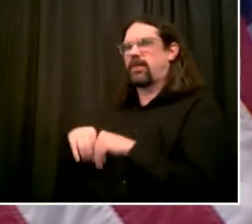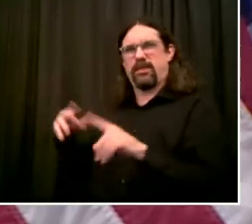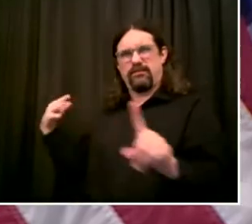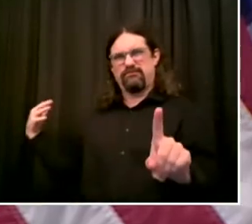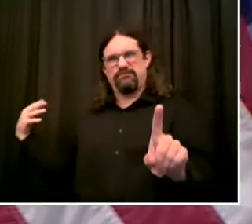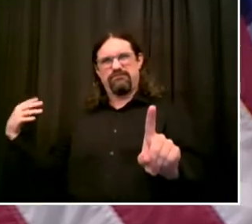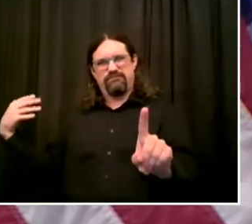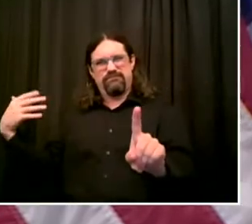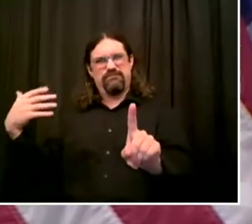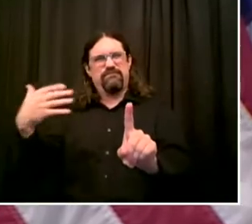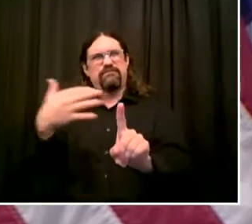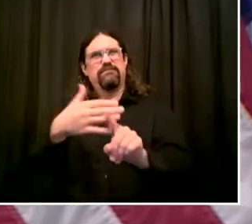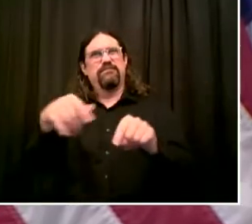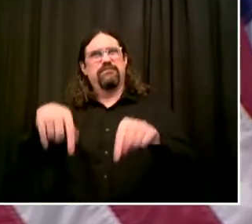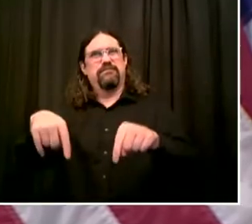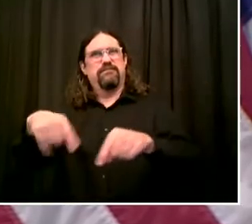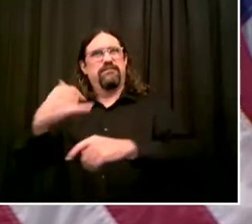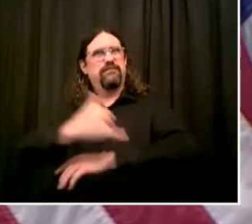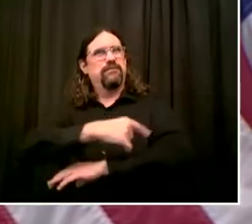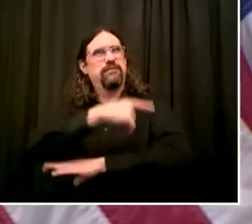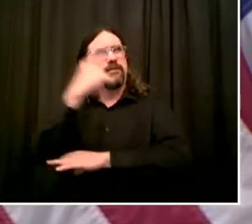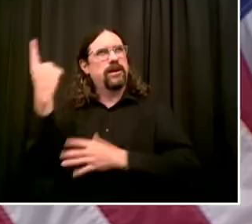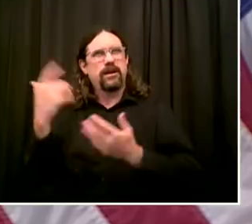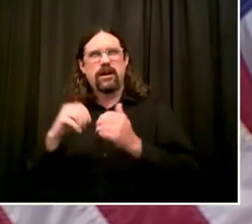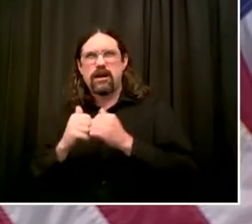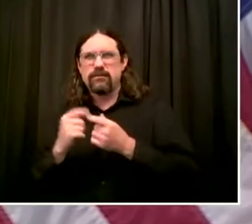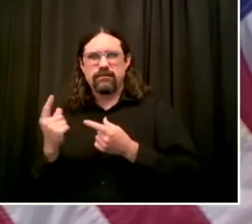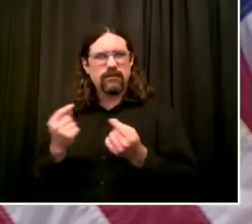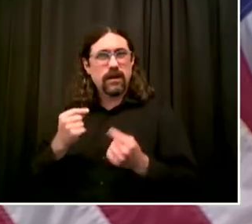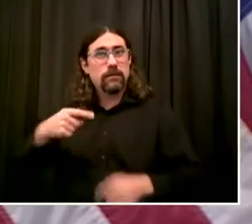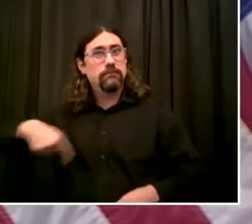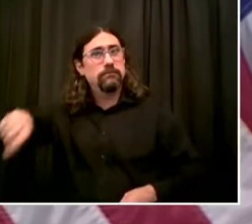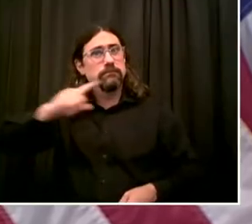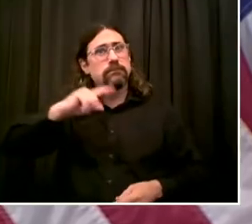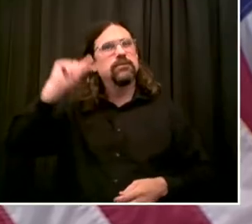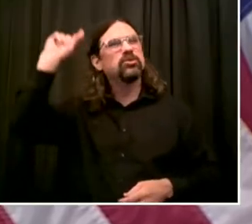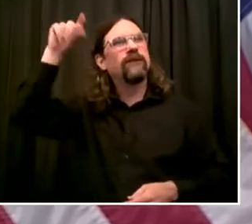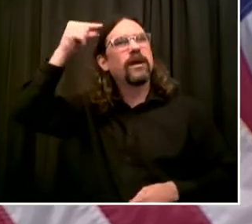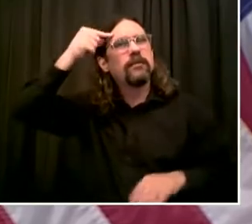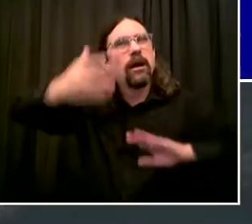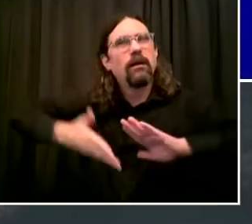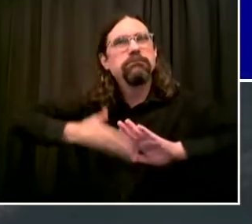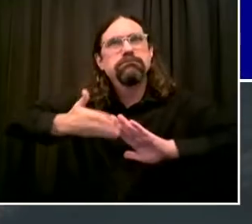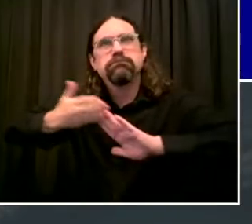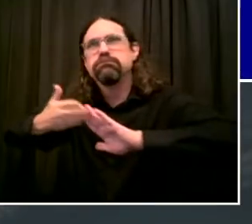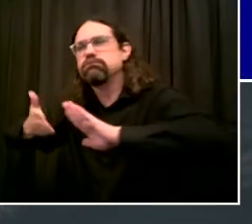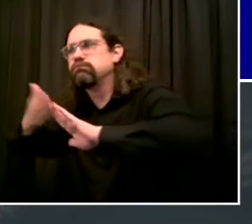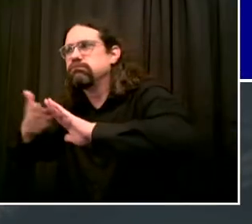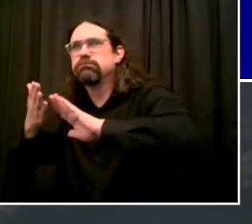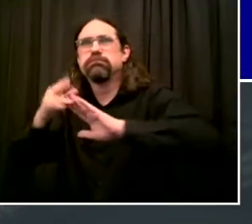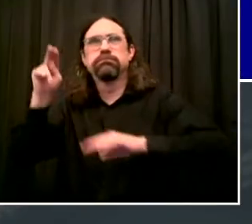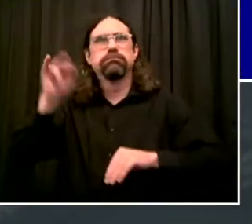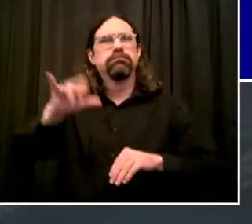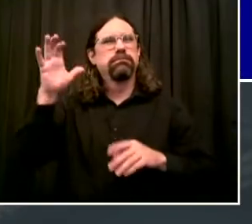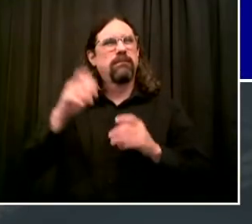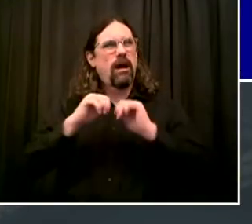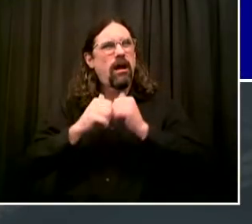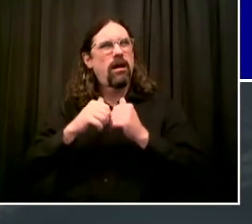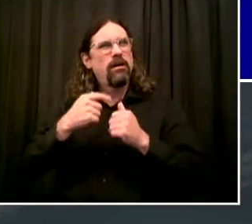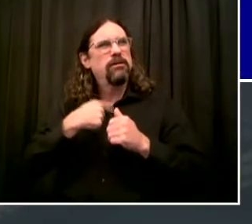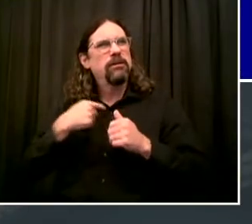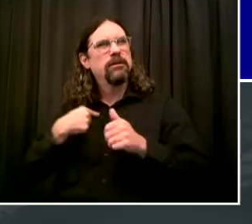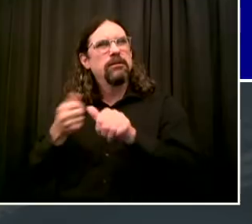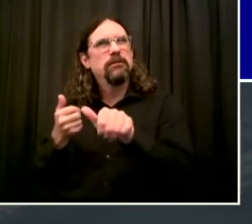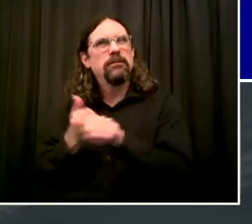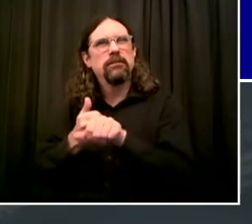EVERYTHING WE R$">ARE DOING AS